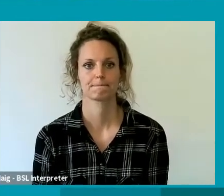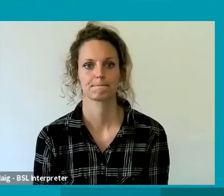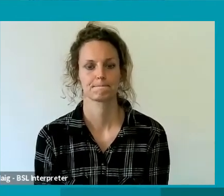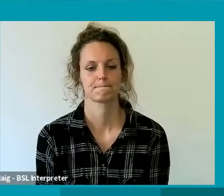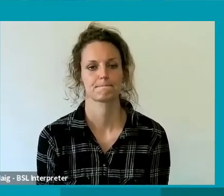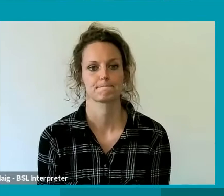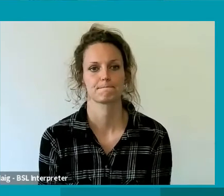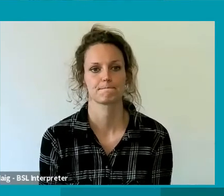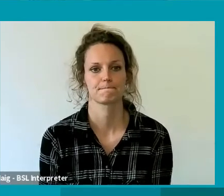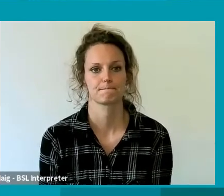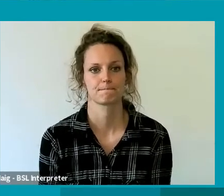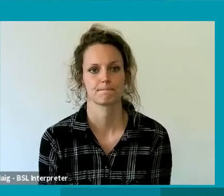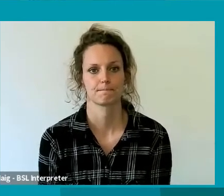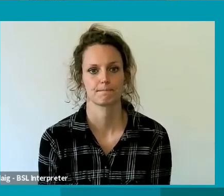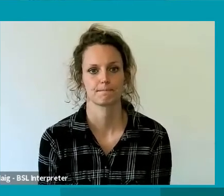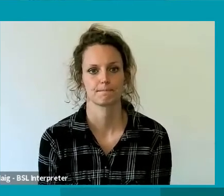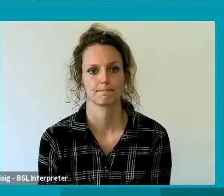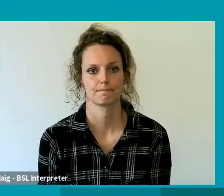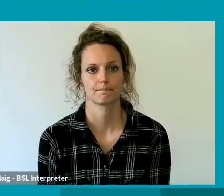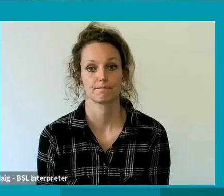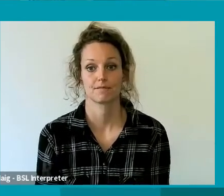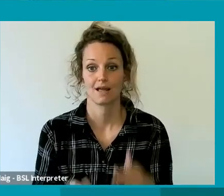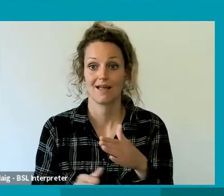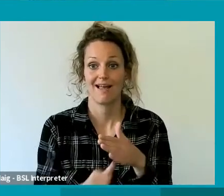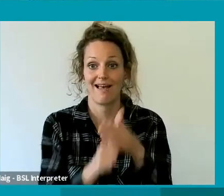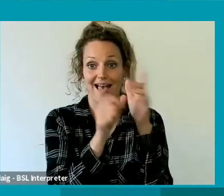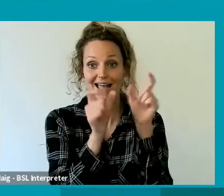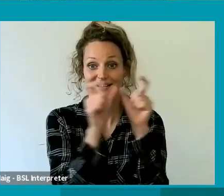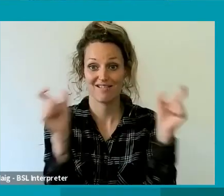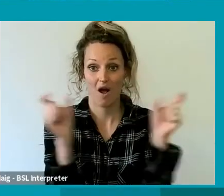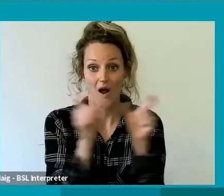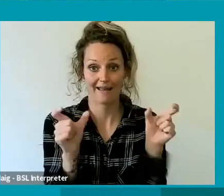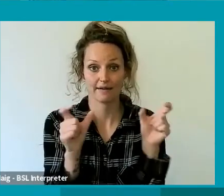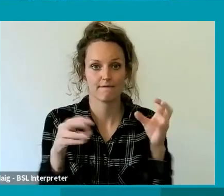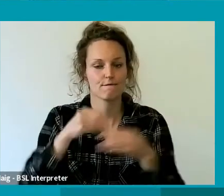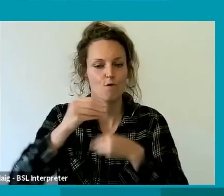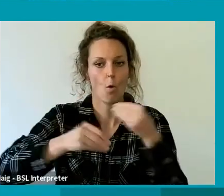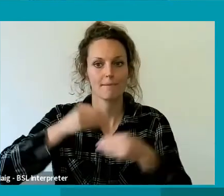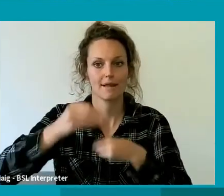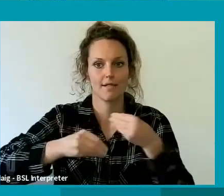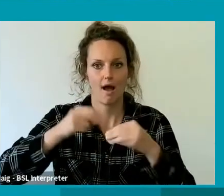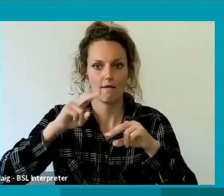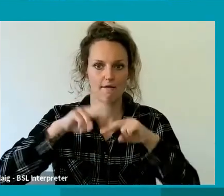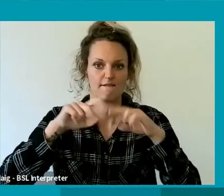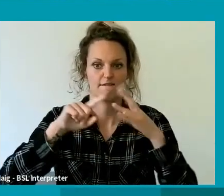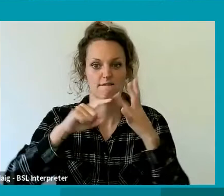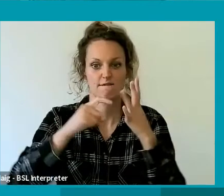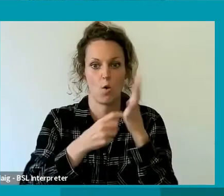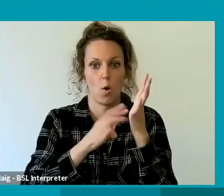Headliner formulas, so here are a couple of little headline formulas that you can use.